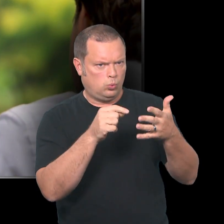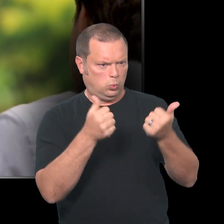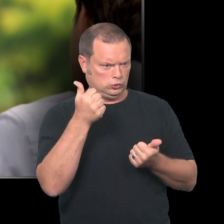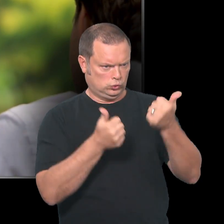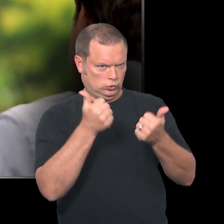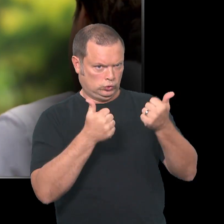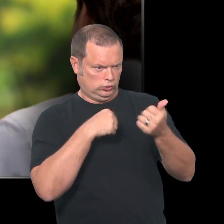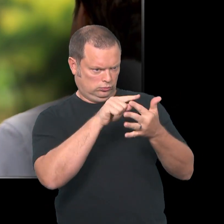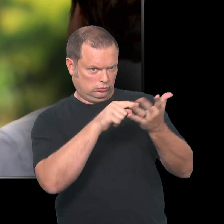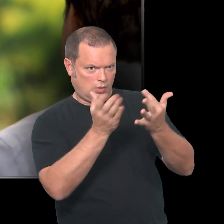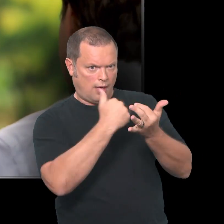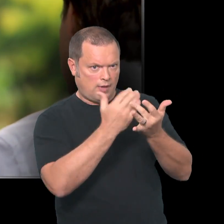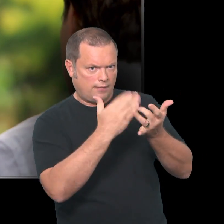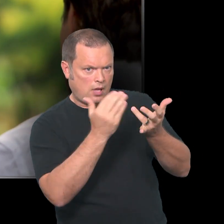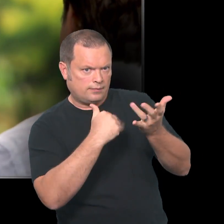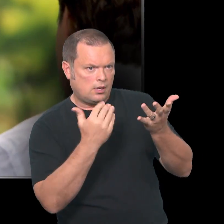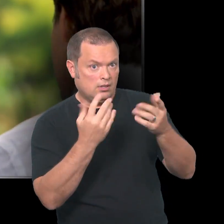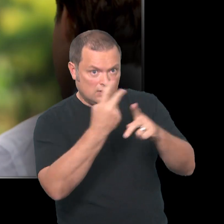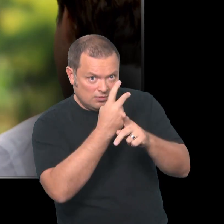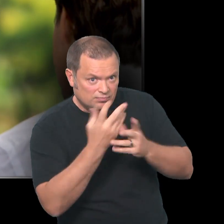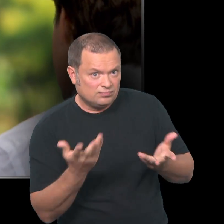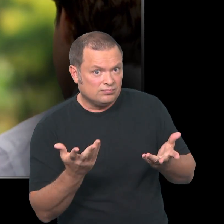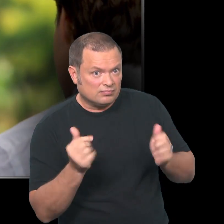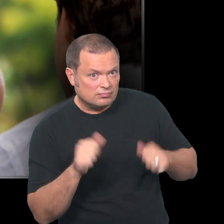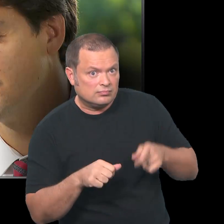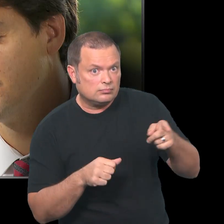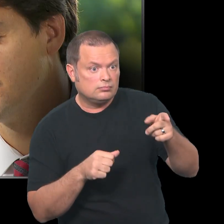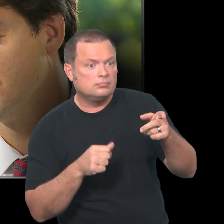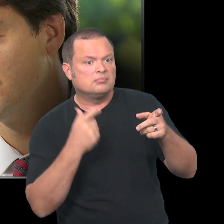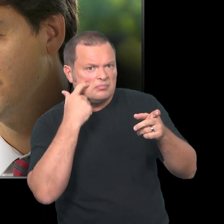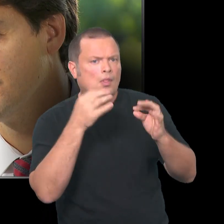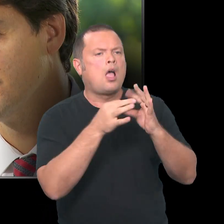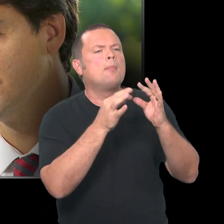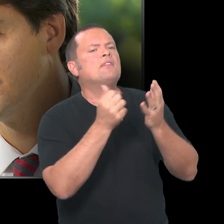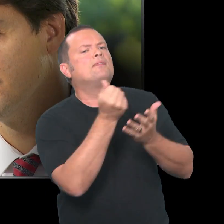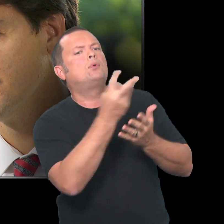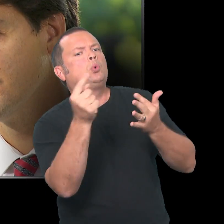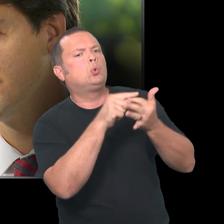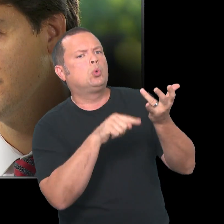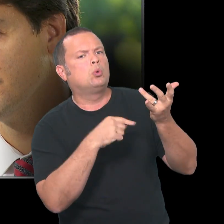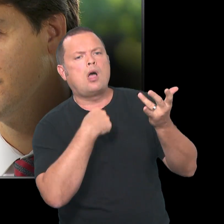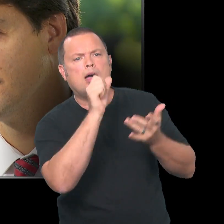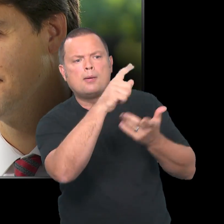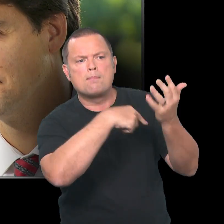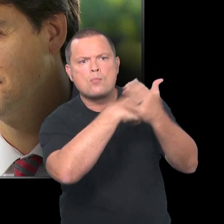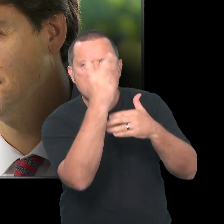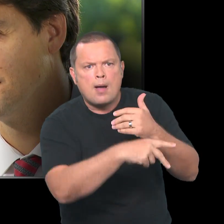but you're probably also going to have to make some decisions on expenditures, in some cases. And you have hinted at a couple here already.